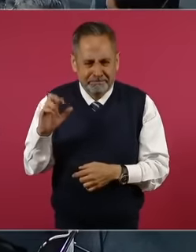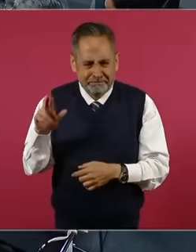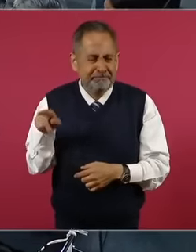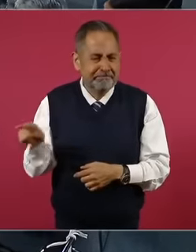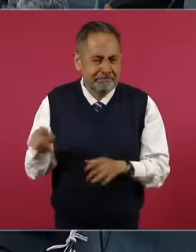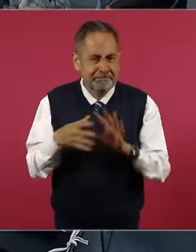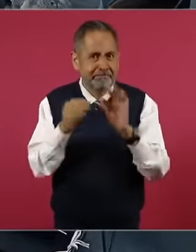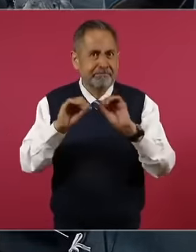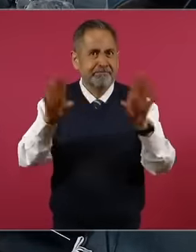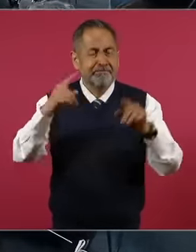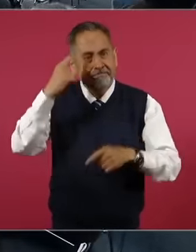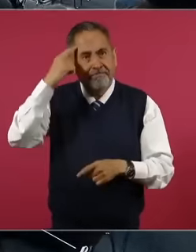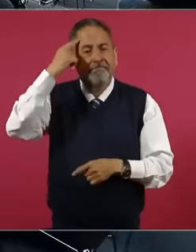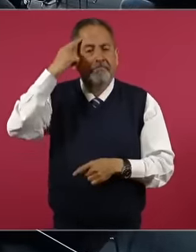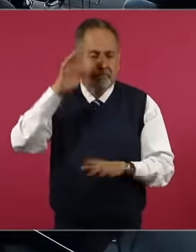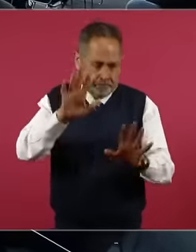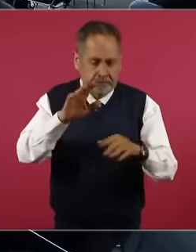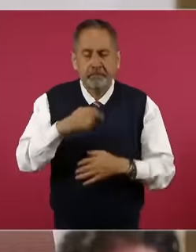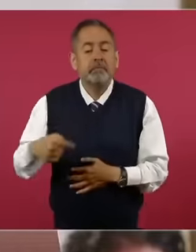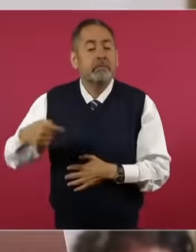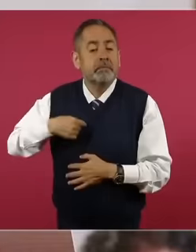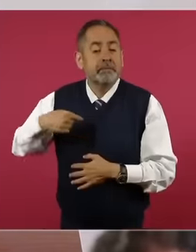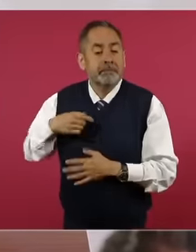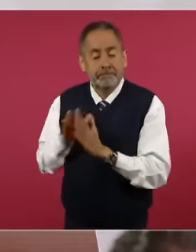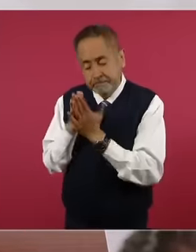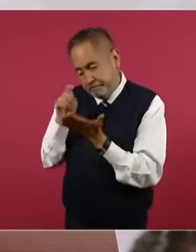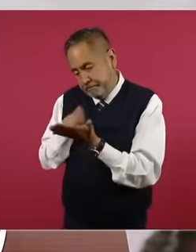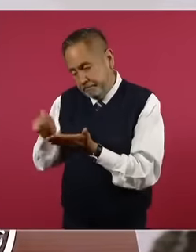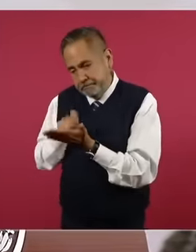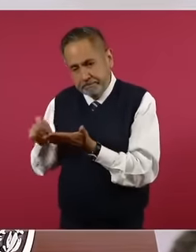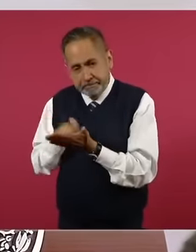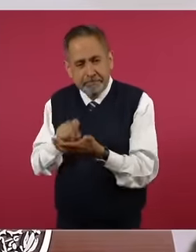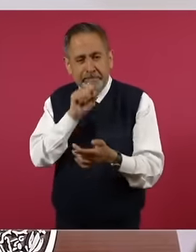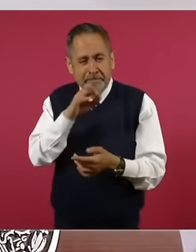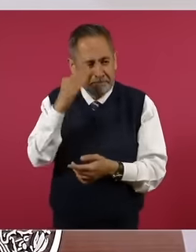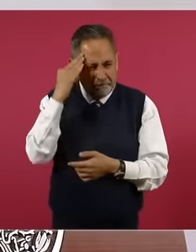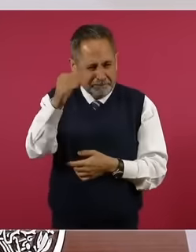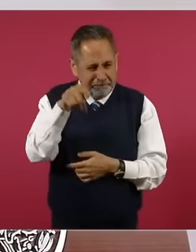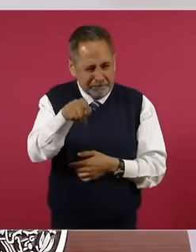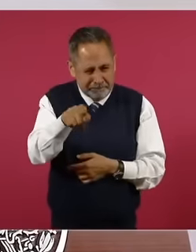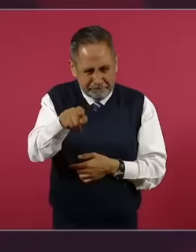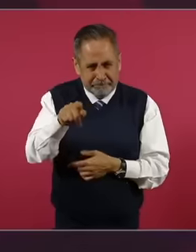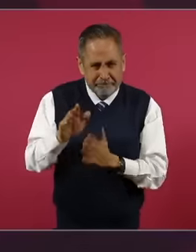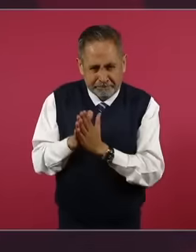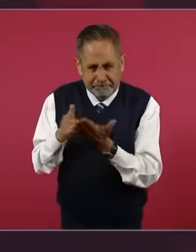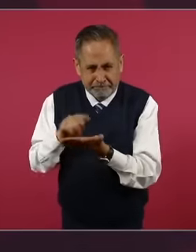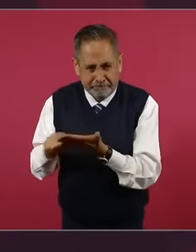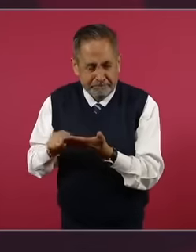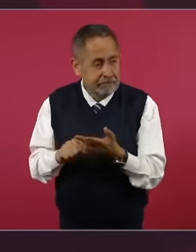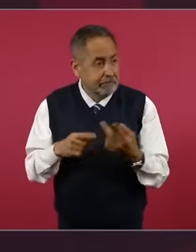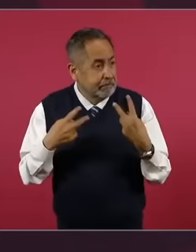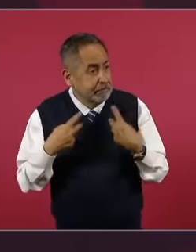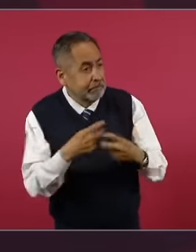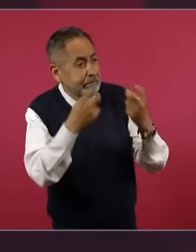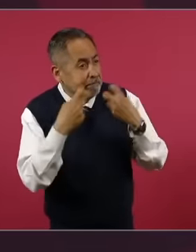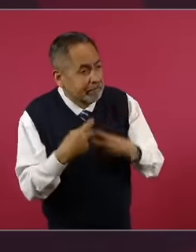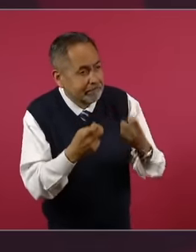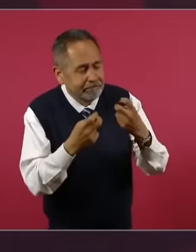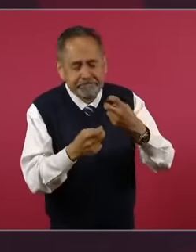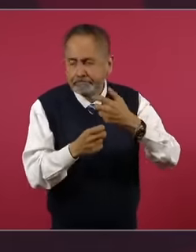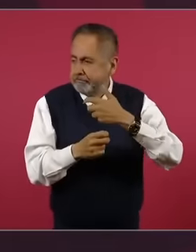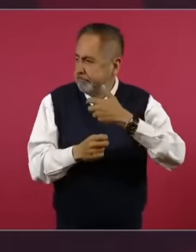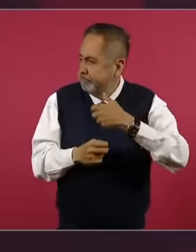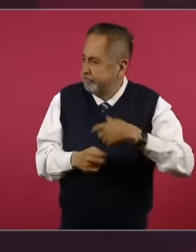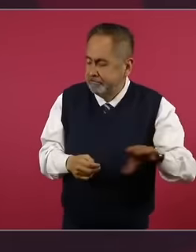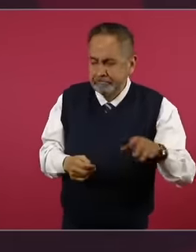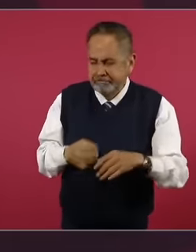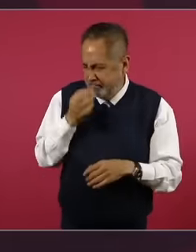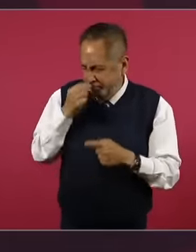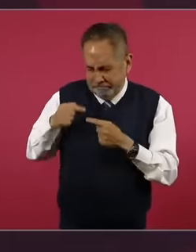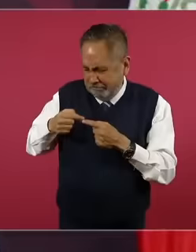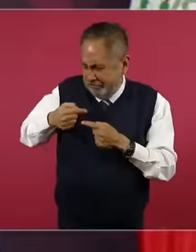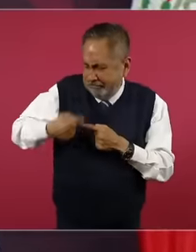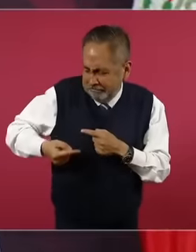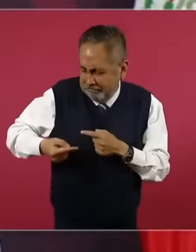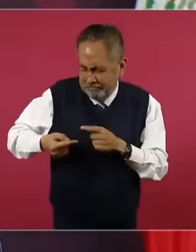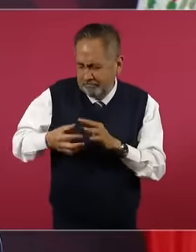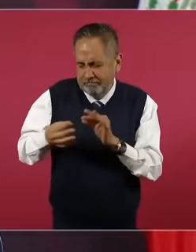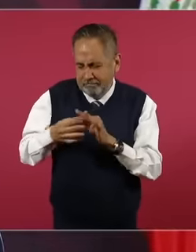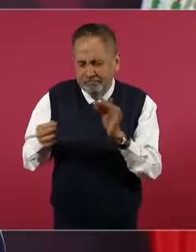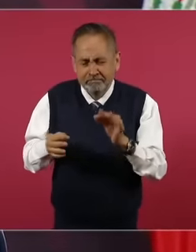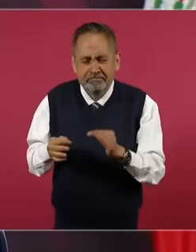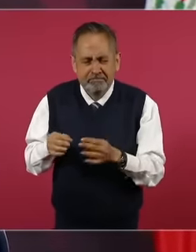and he wrote a book called at that time the second presidential election was happening